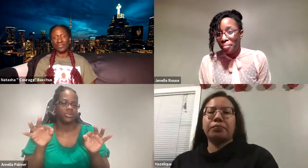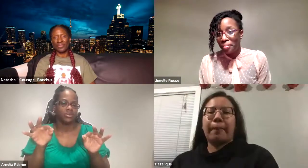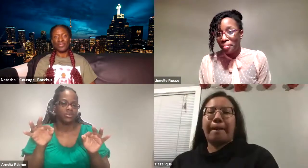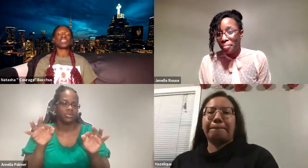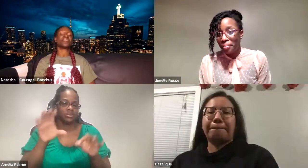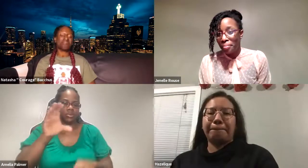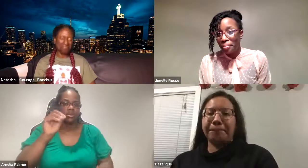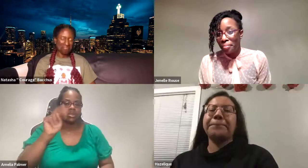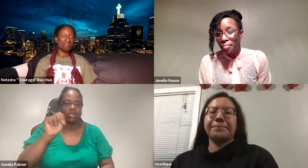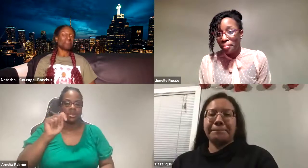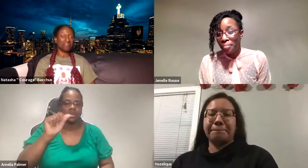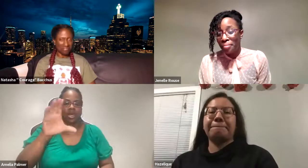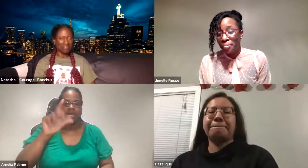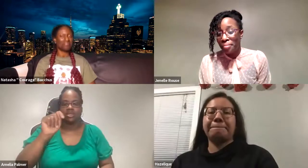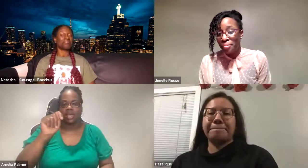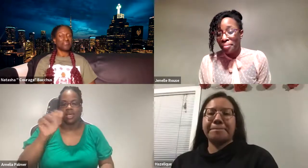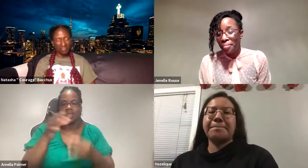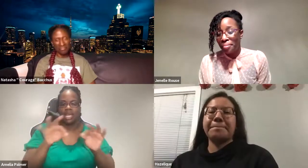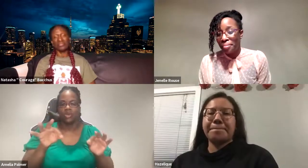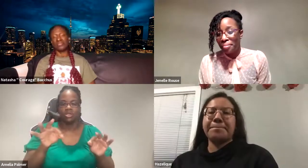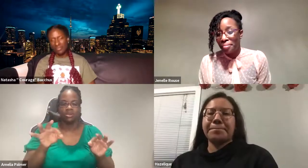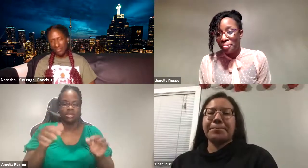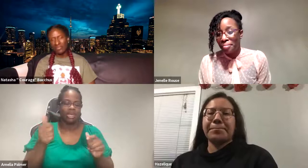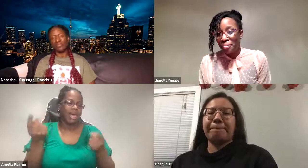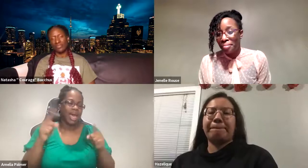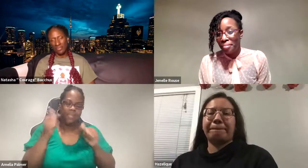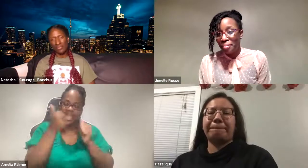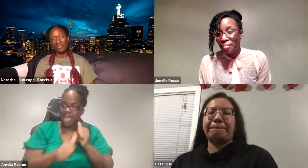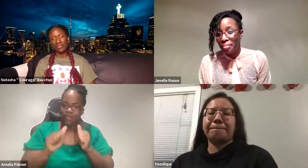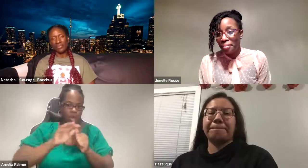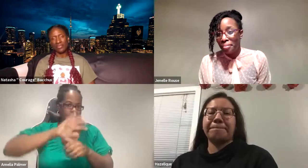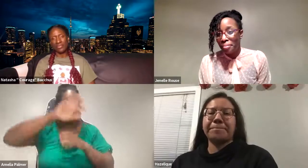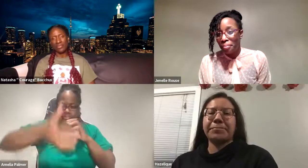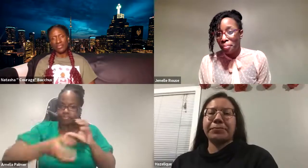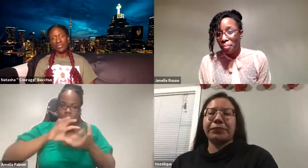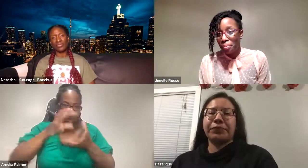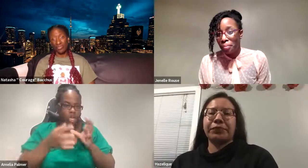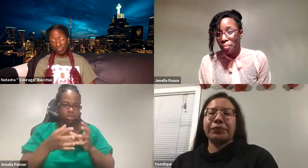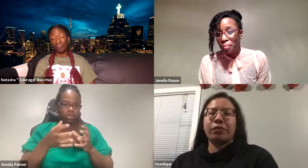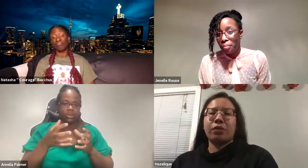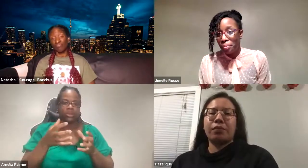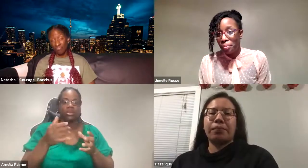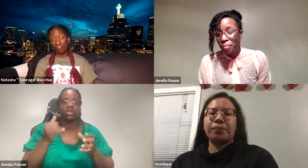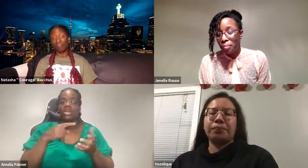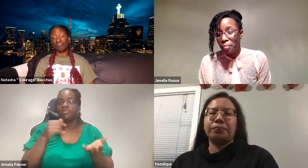yeah says amelia it's called a contact language. contact languages happen everywhere in the world.